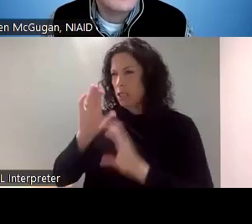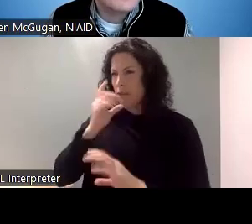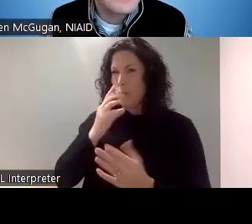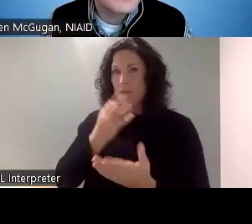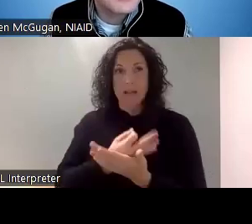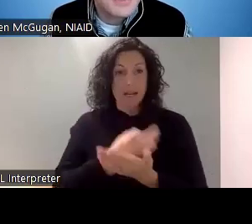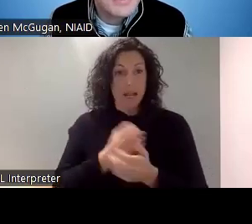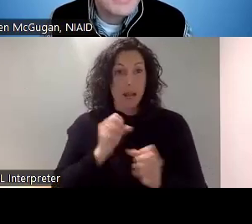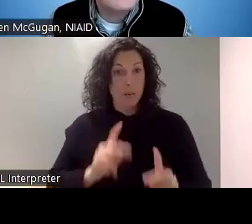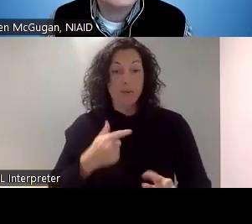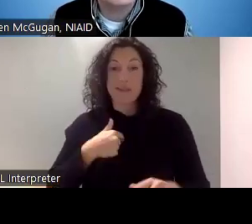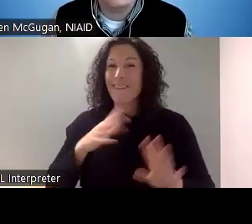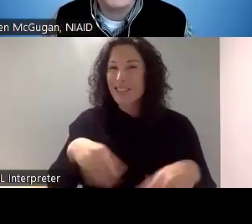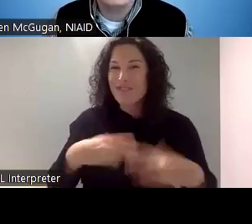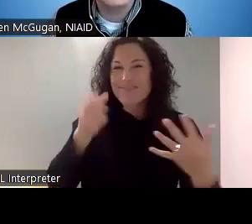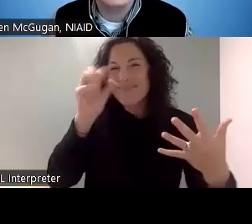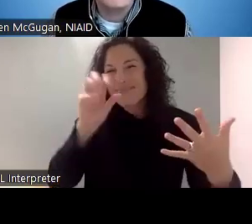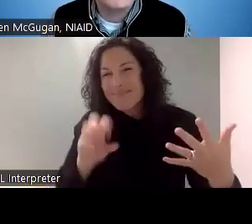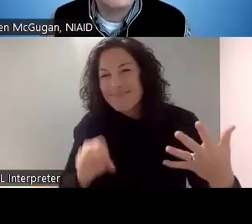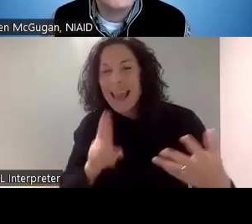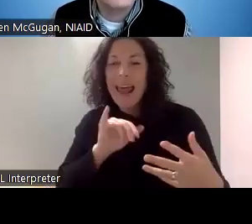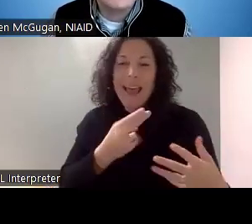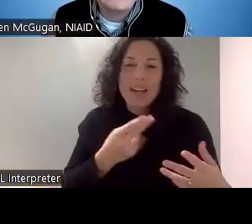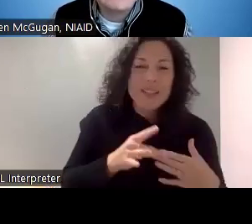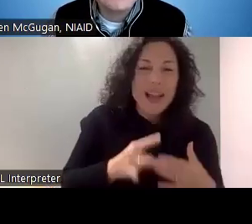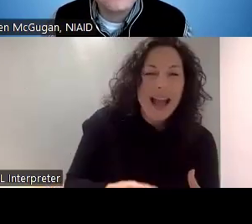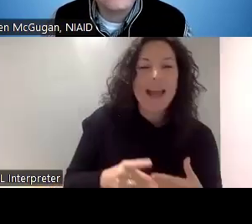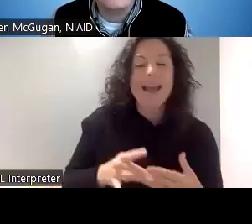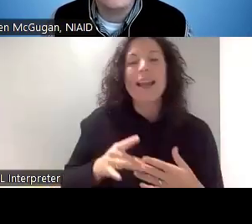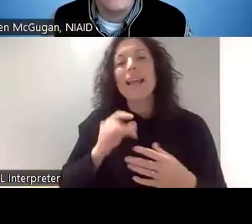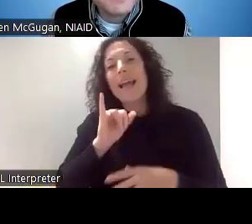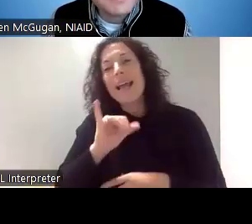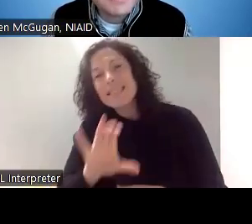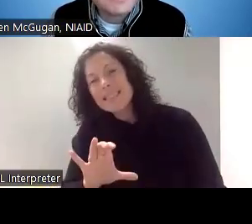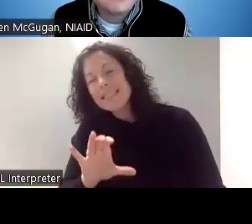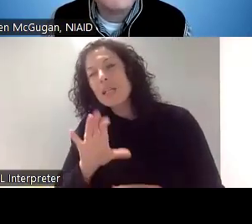that NIH guide going to the individual institute's websites,